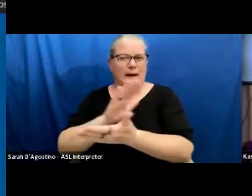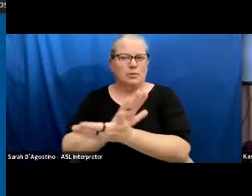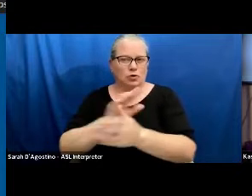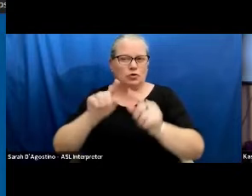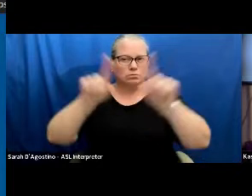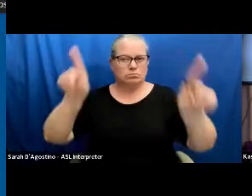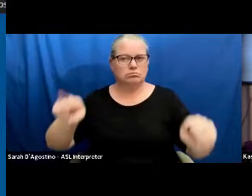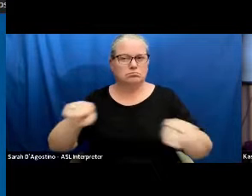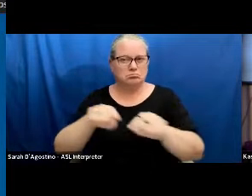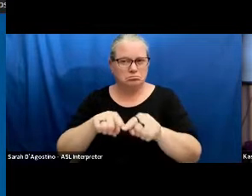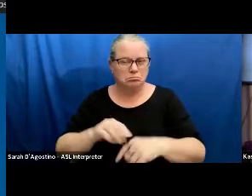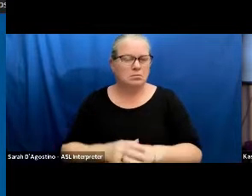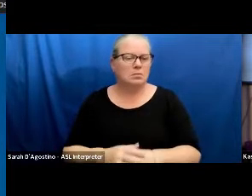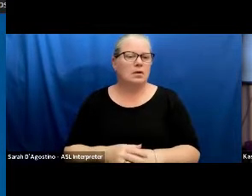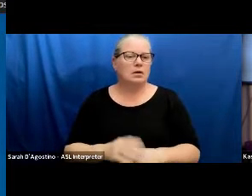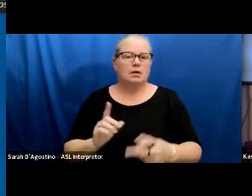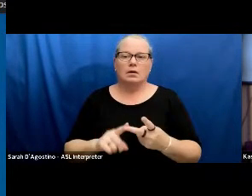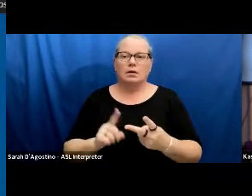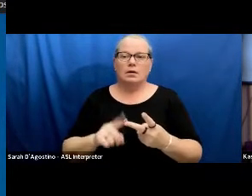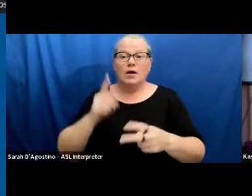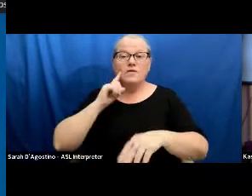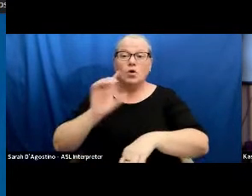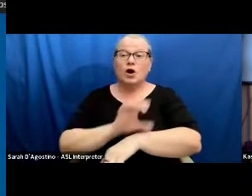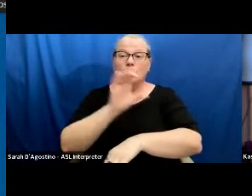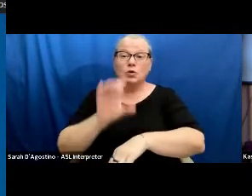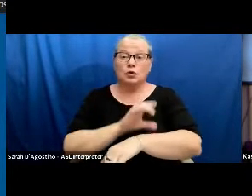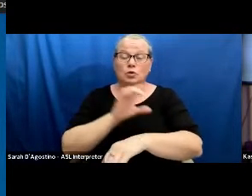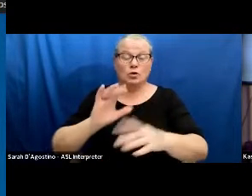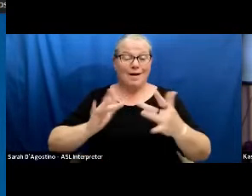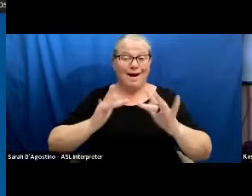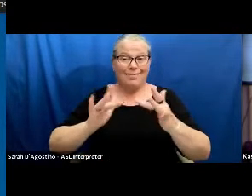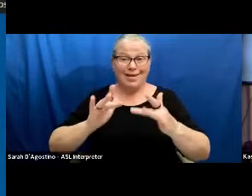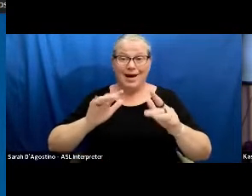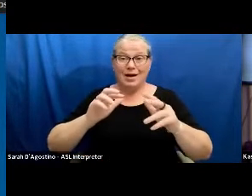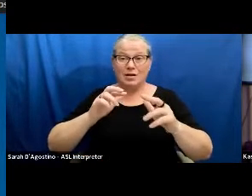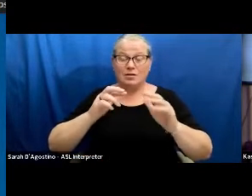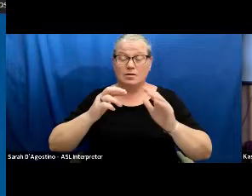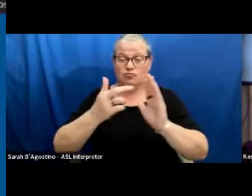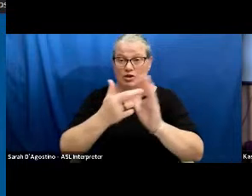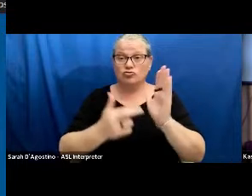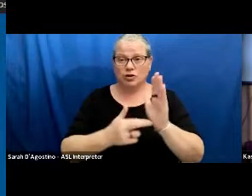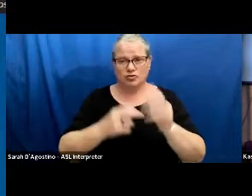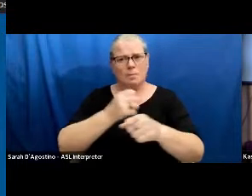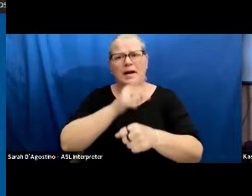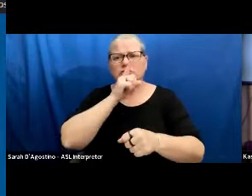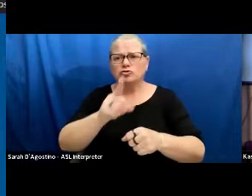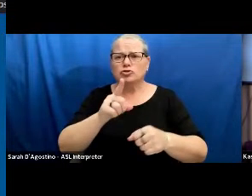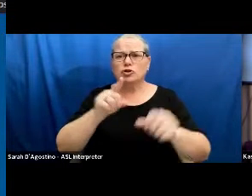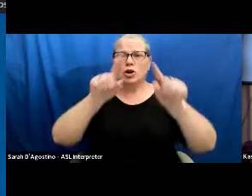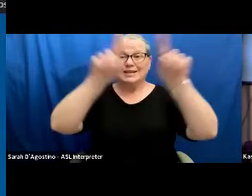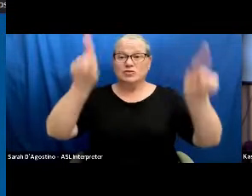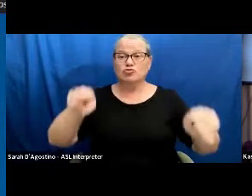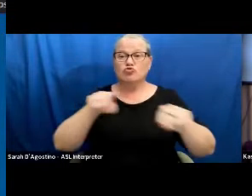the online registration system being made screen reader compatible it could also mean